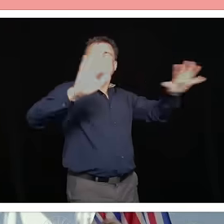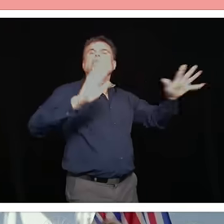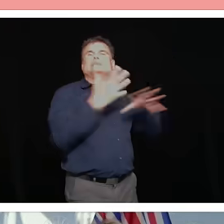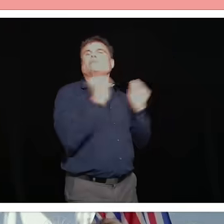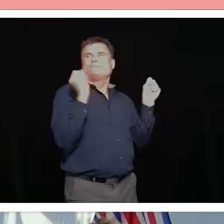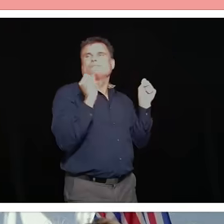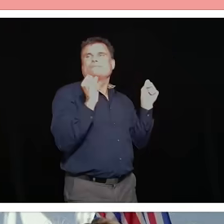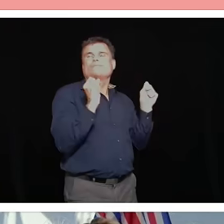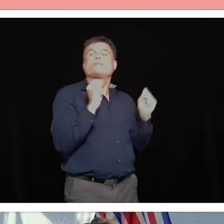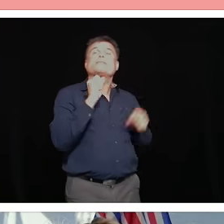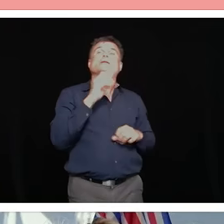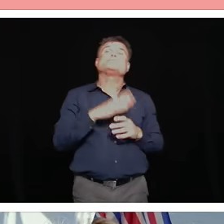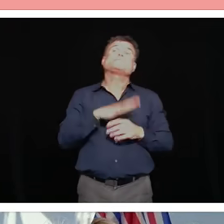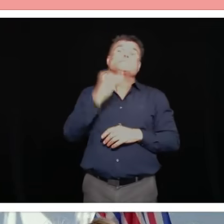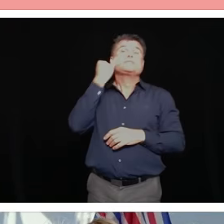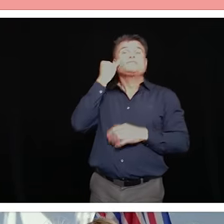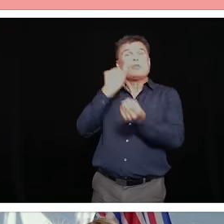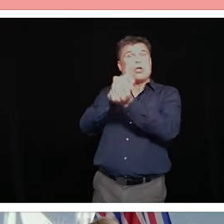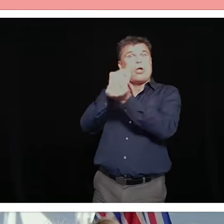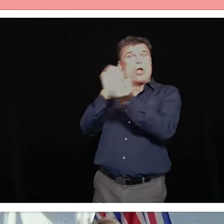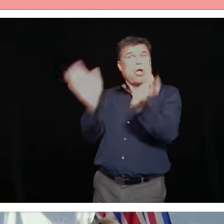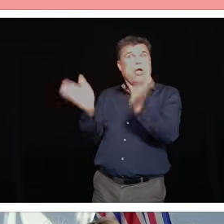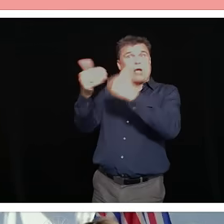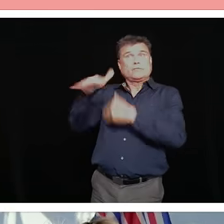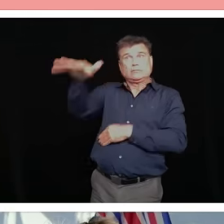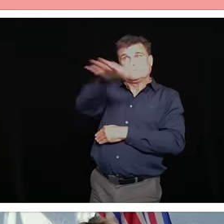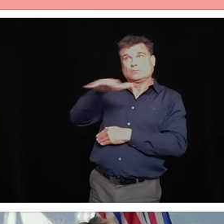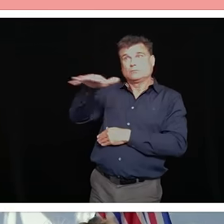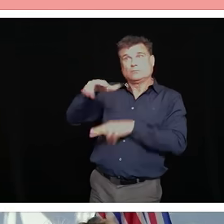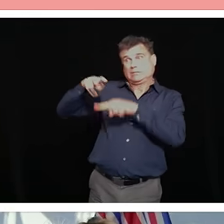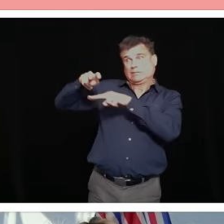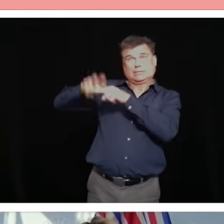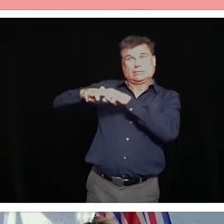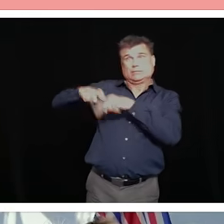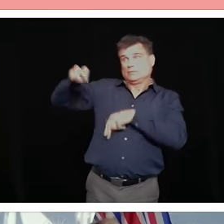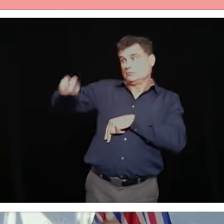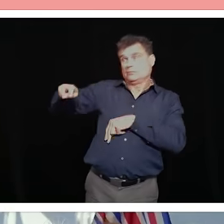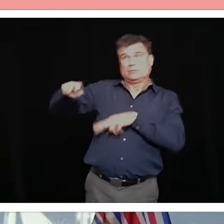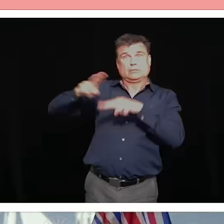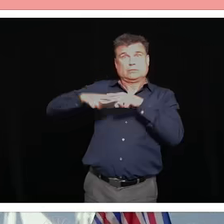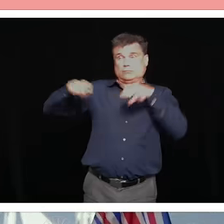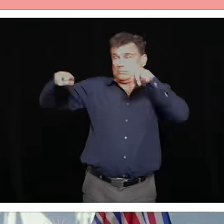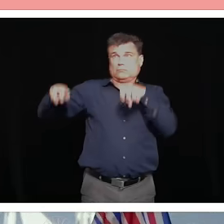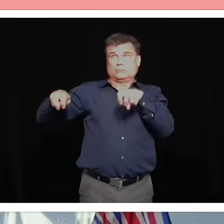this gives us an idea of how well we're doing. It is stopping those traits of transmission.